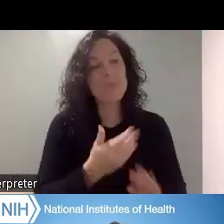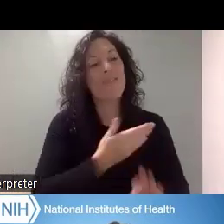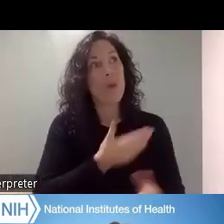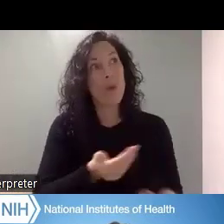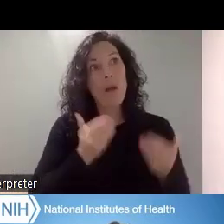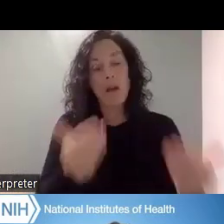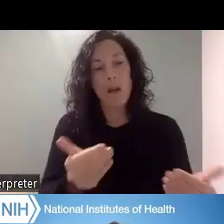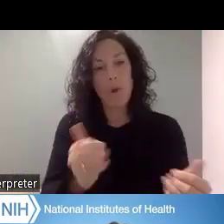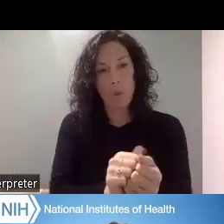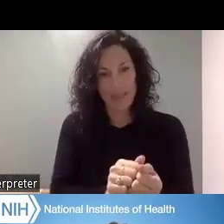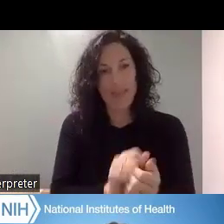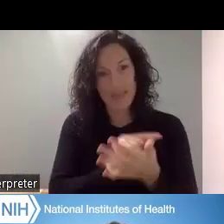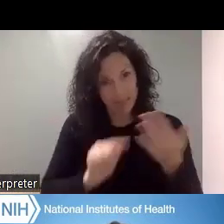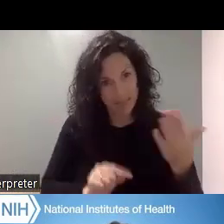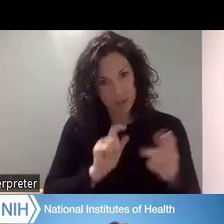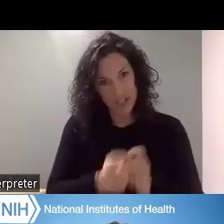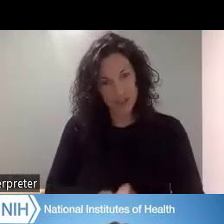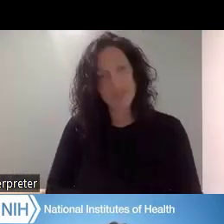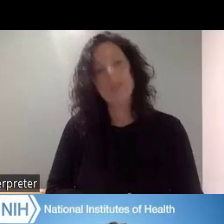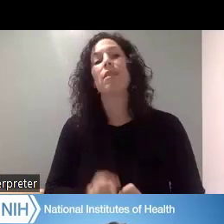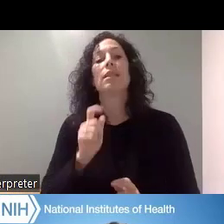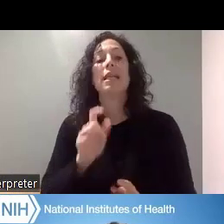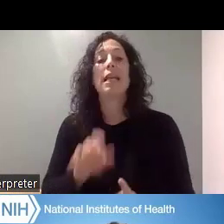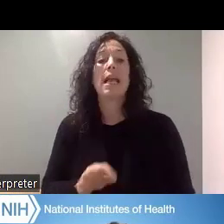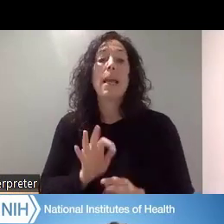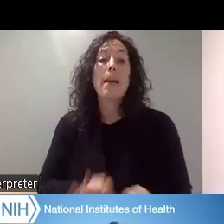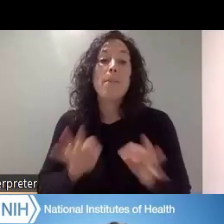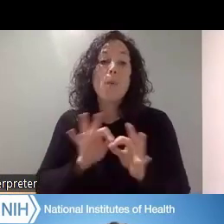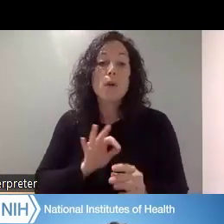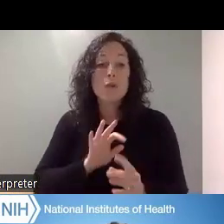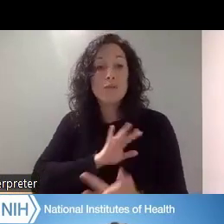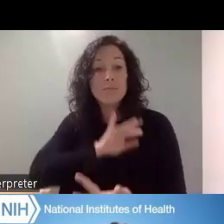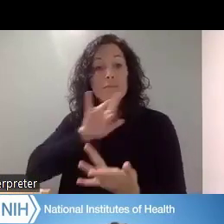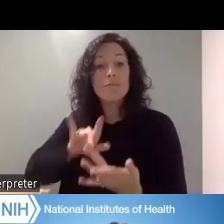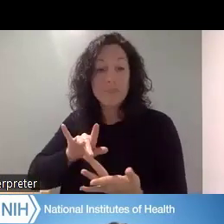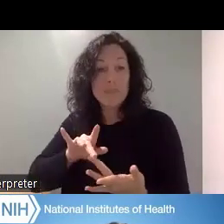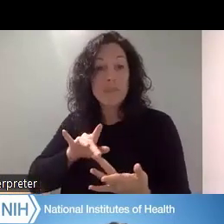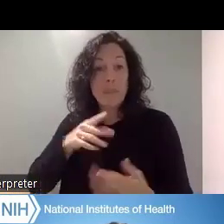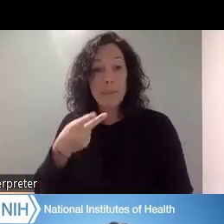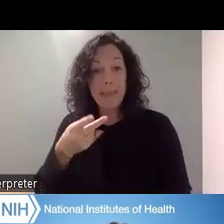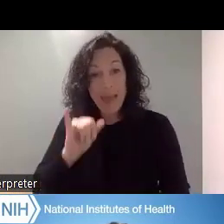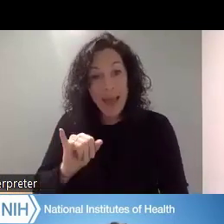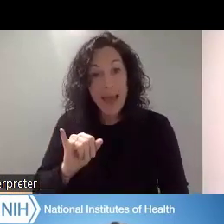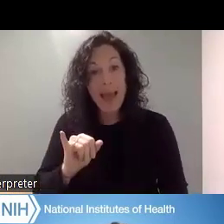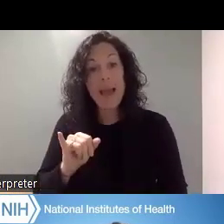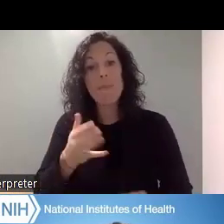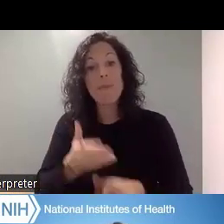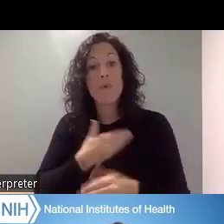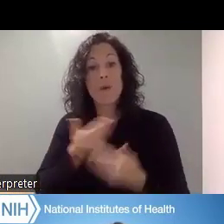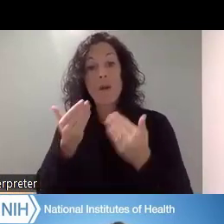specialists and your program officer listed on your notice of award before proceeding with any major changes.